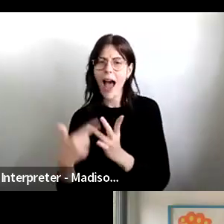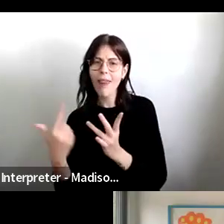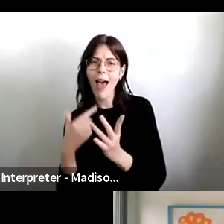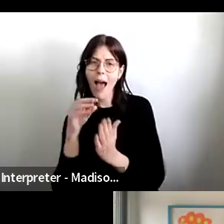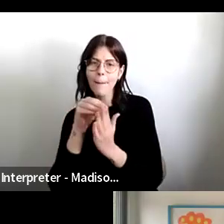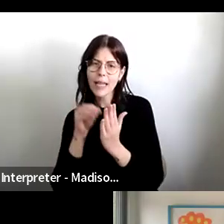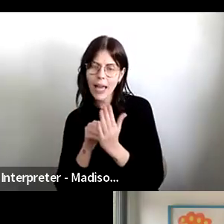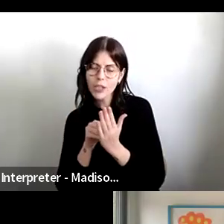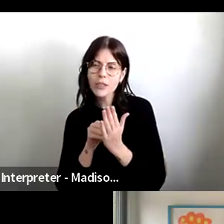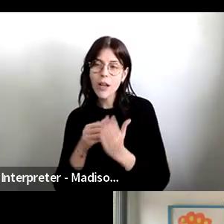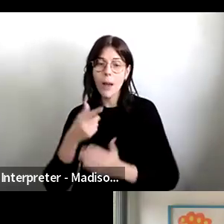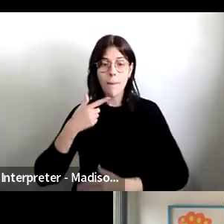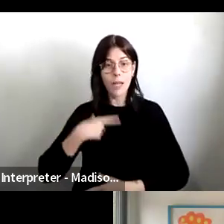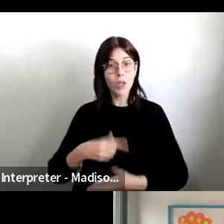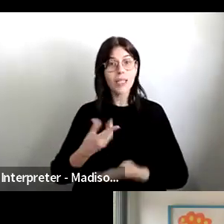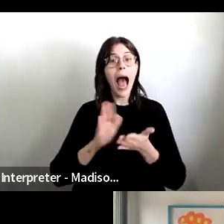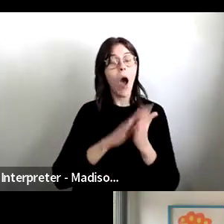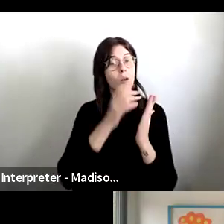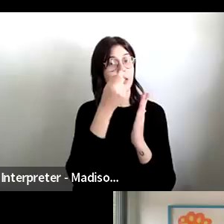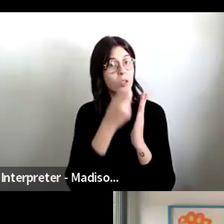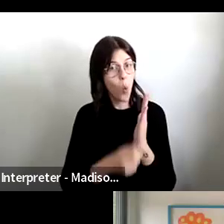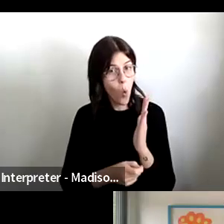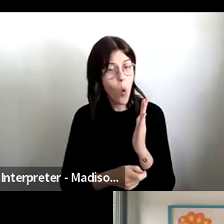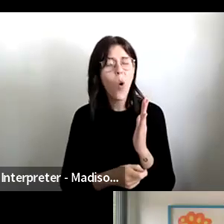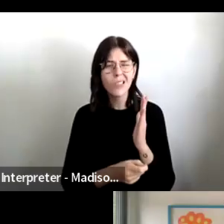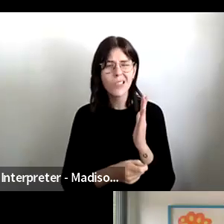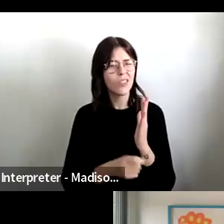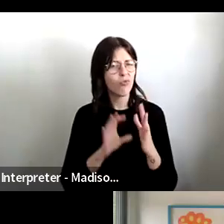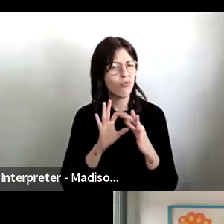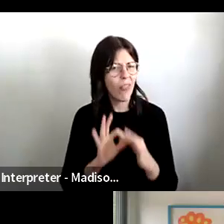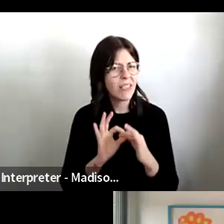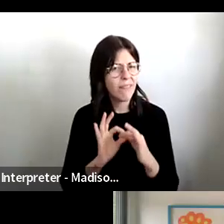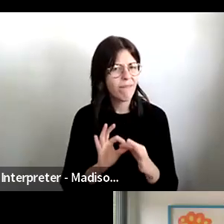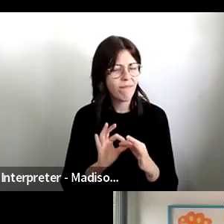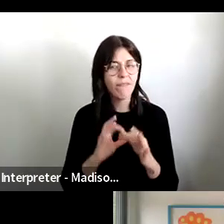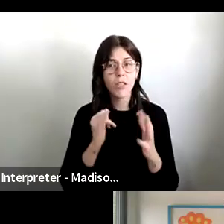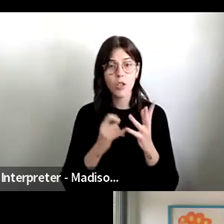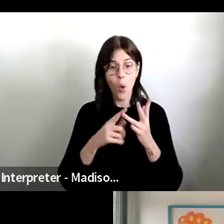because the way that we score things is really relational. So the way I might score something